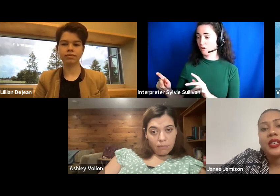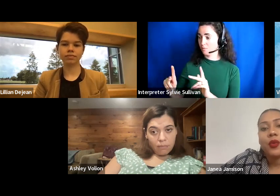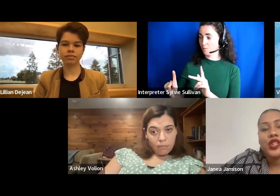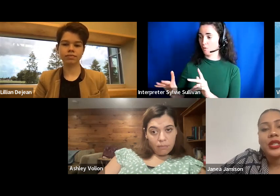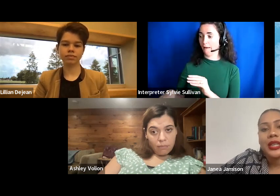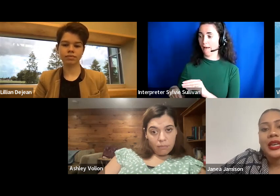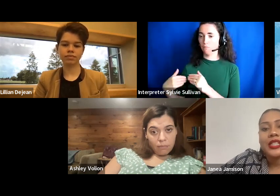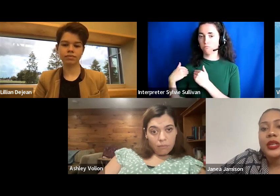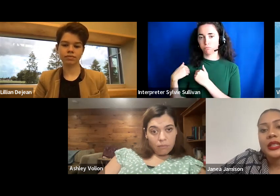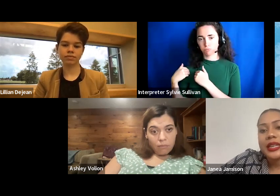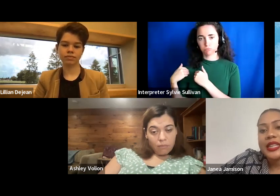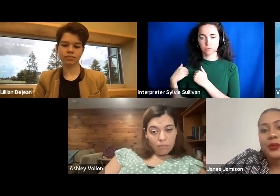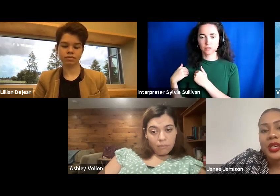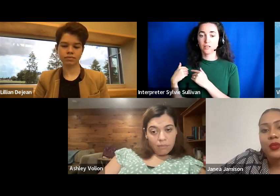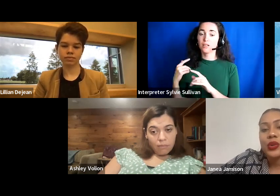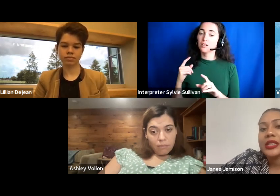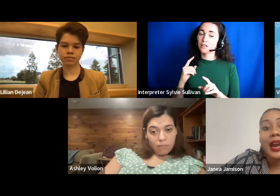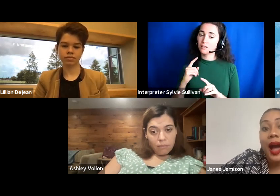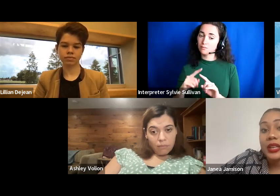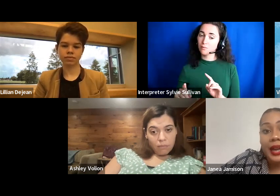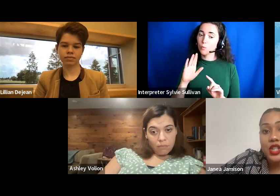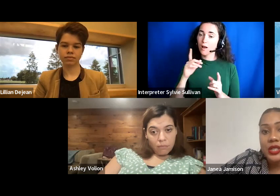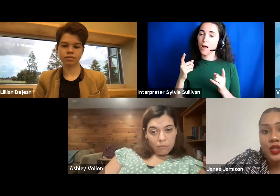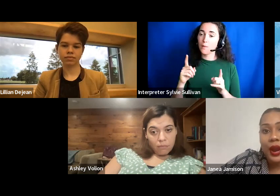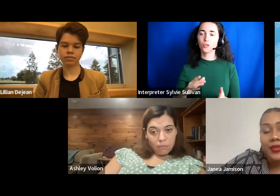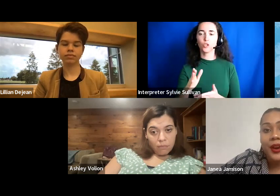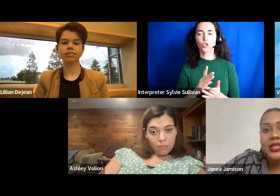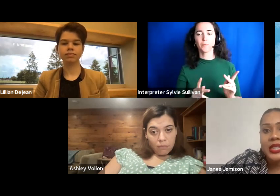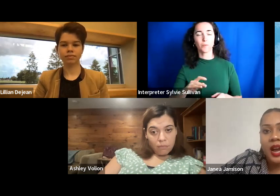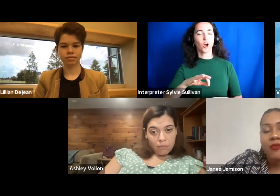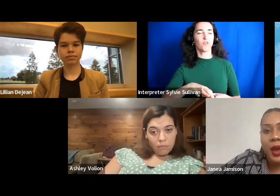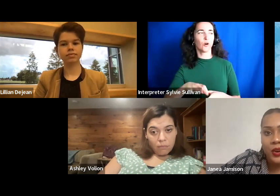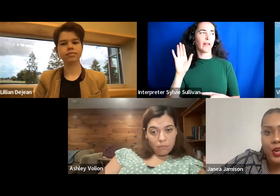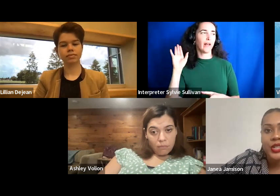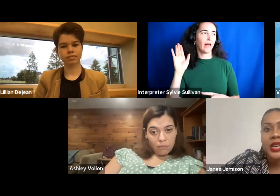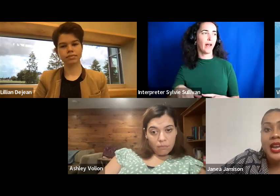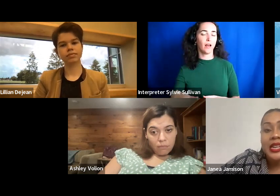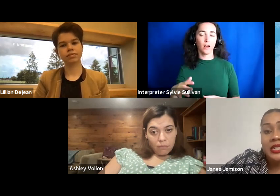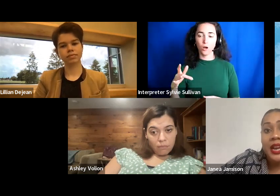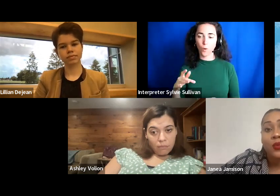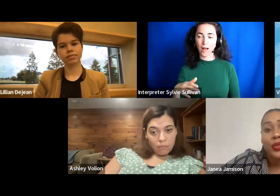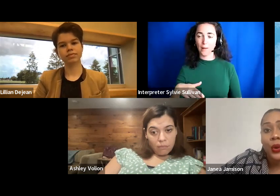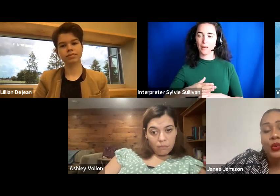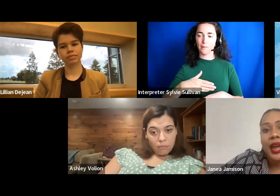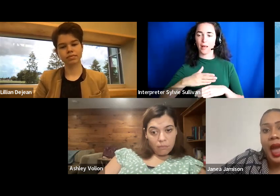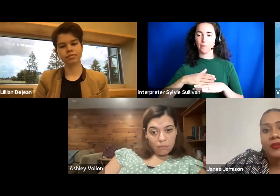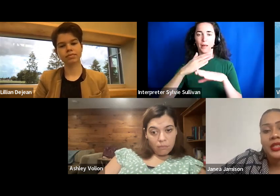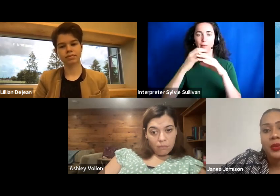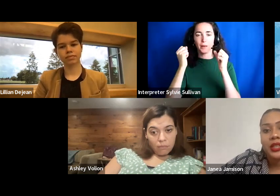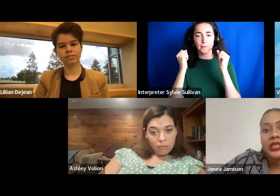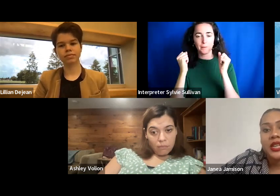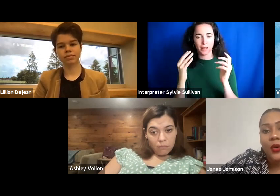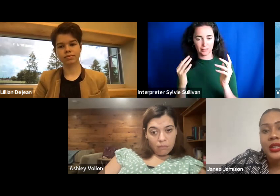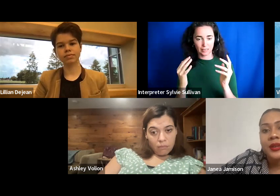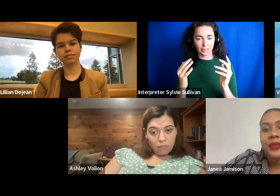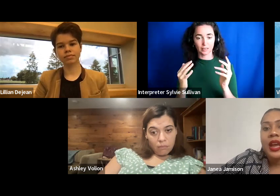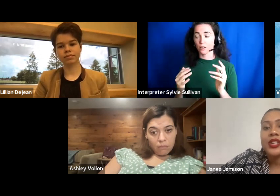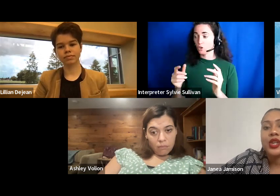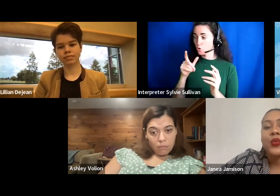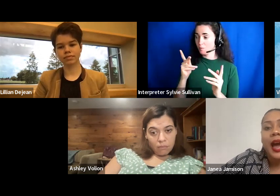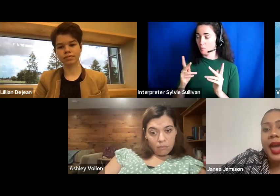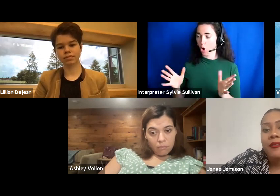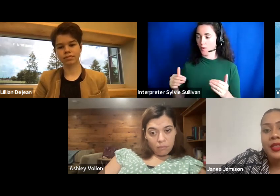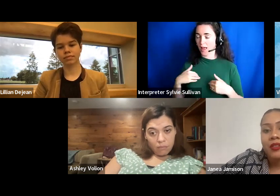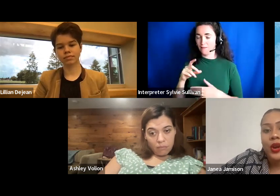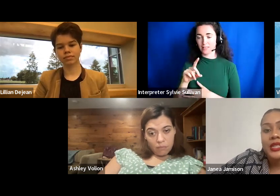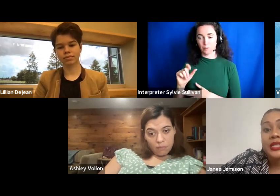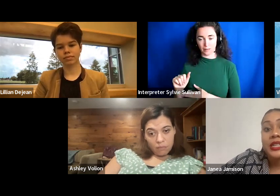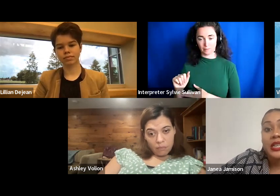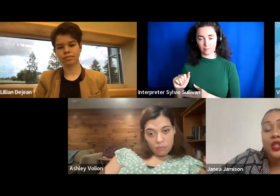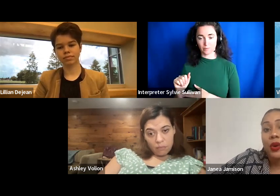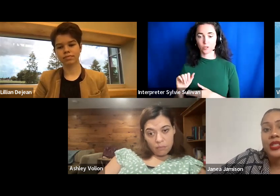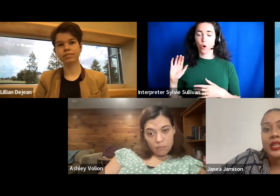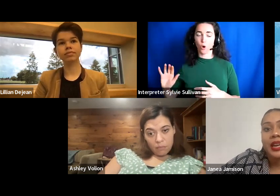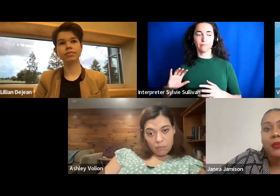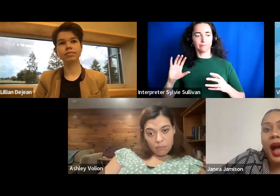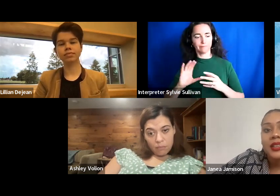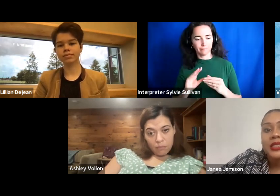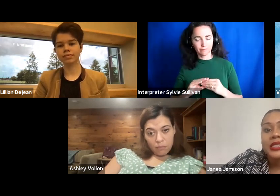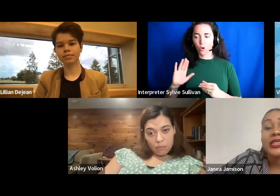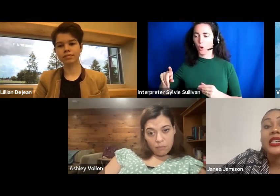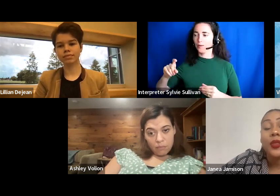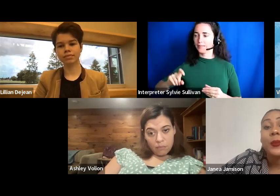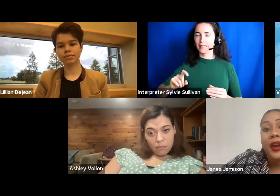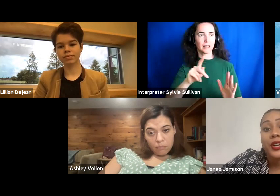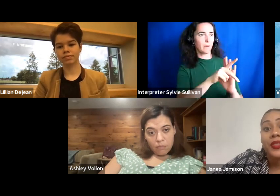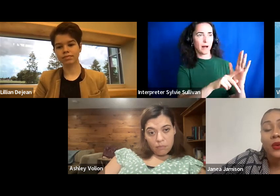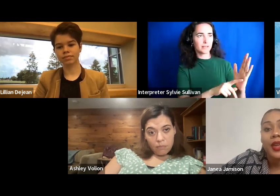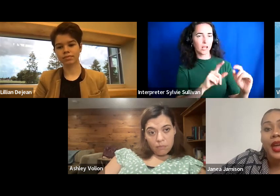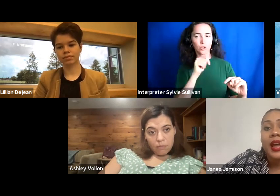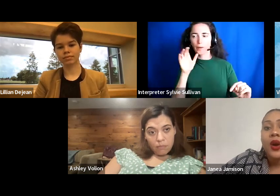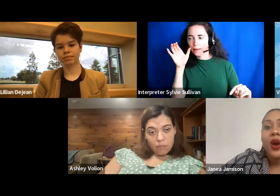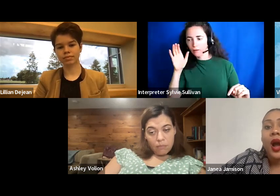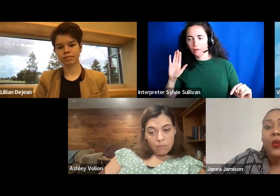But this, unfortunately, it's gonna lead to people sitting out elections right? There is enough barriers in State where those that have disabilities currently, and so, not having their voices and needs represented in policies is another barrier they